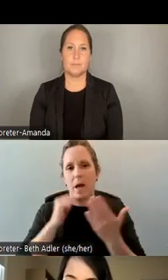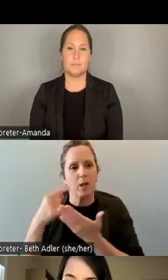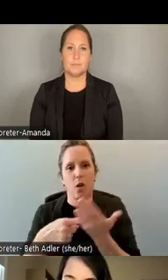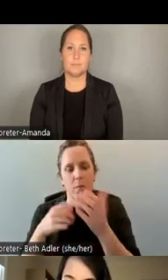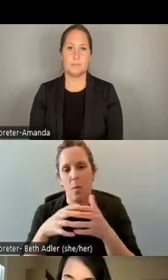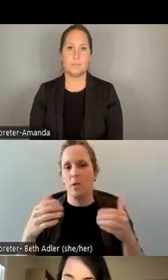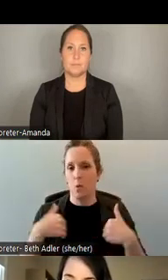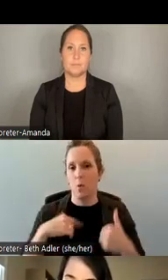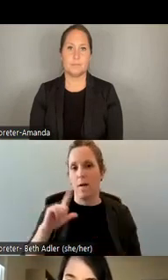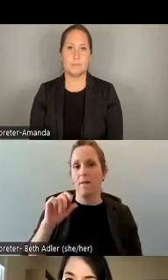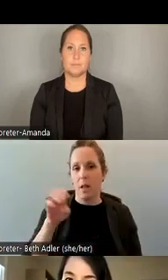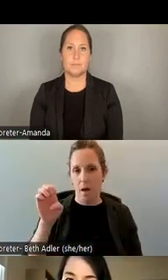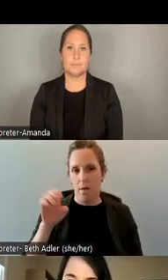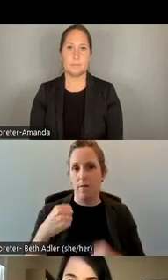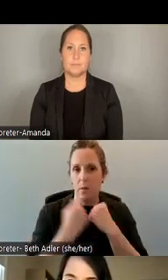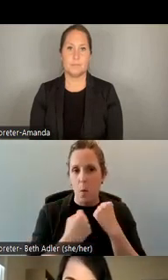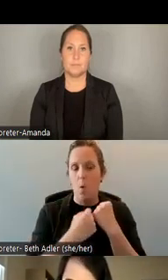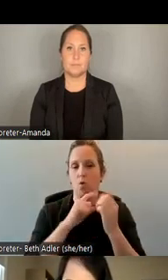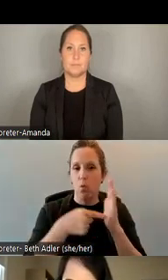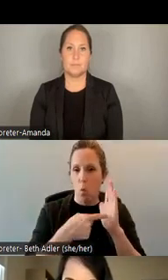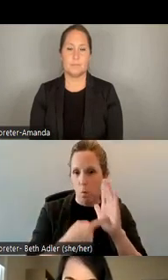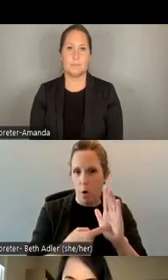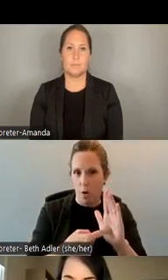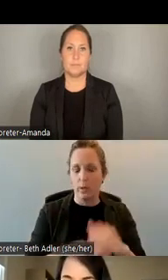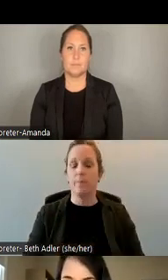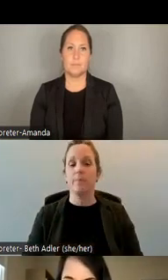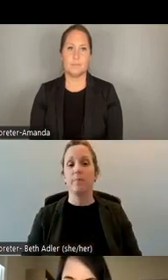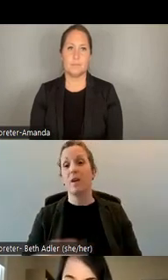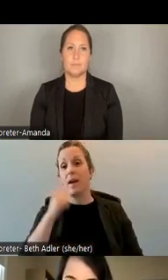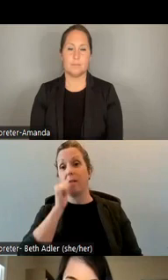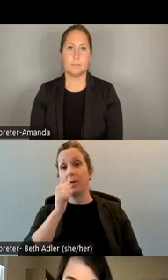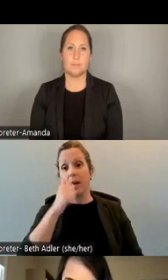role models in your life and every day it's a street psychiatrist I see how much childhood